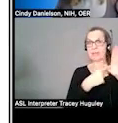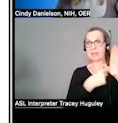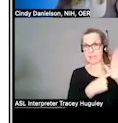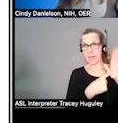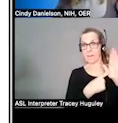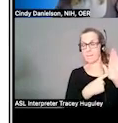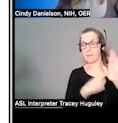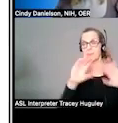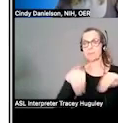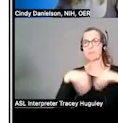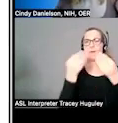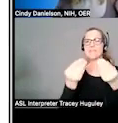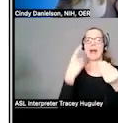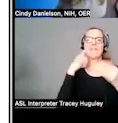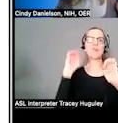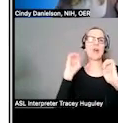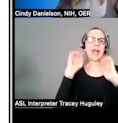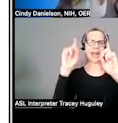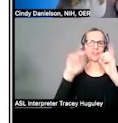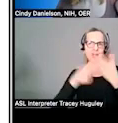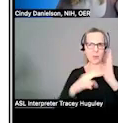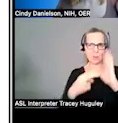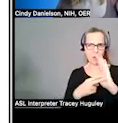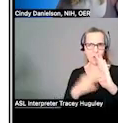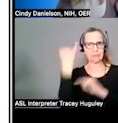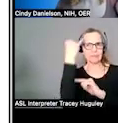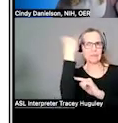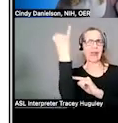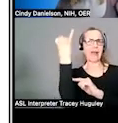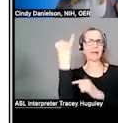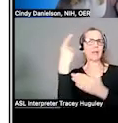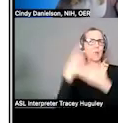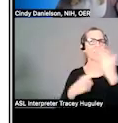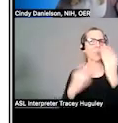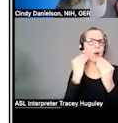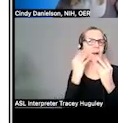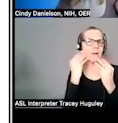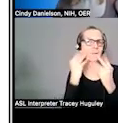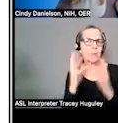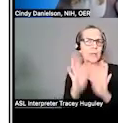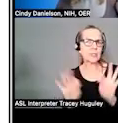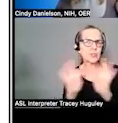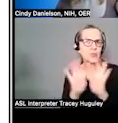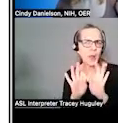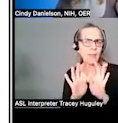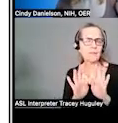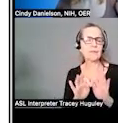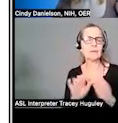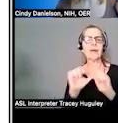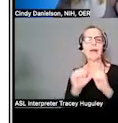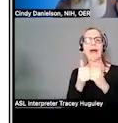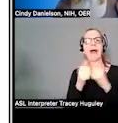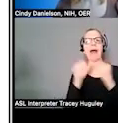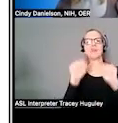for educational purposes, an idea of what information might be relevant to include and how this could be laid out in a plan.